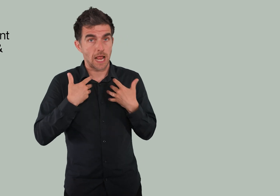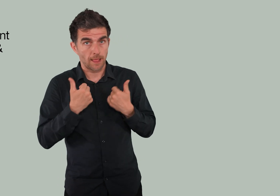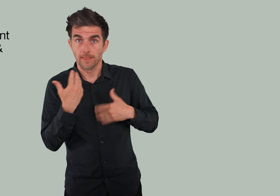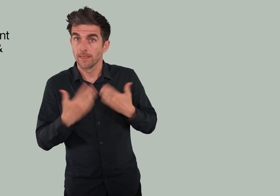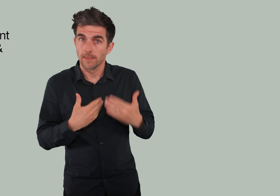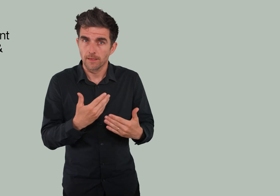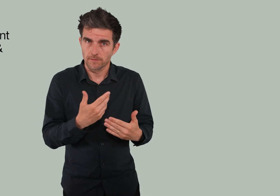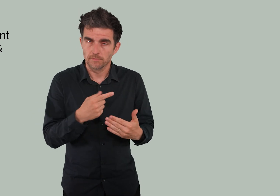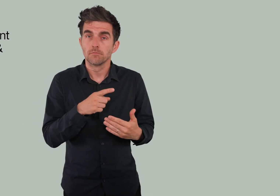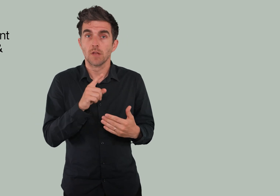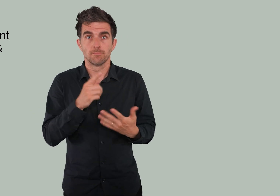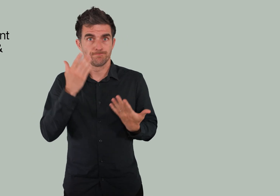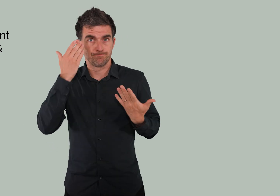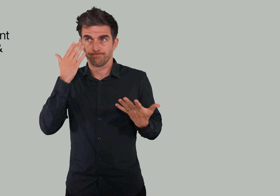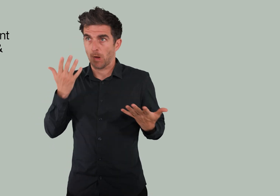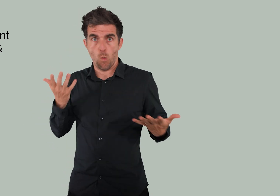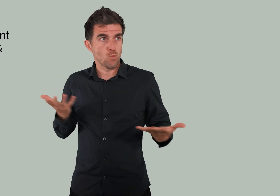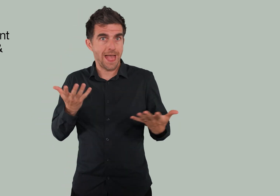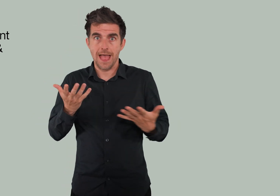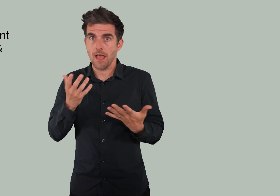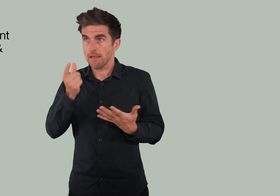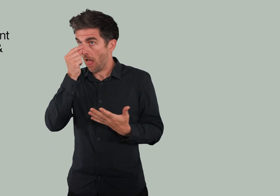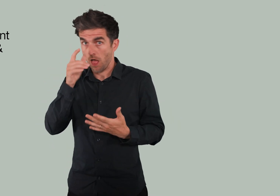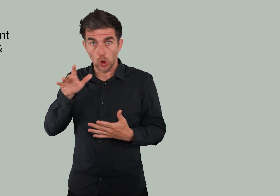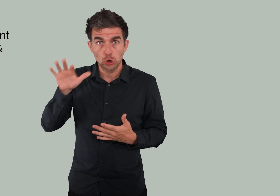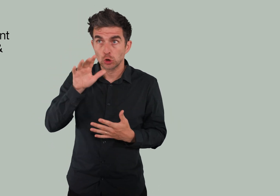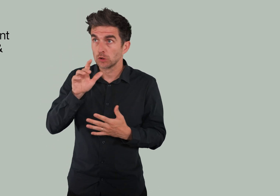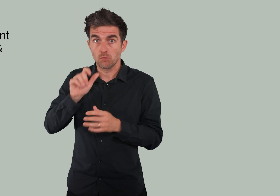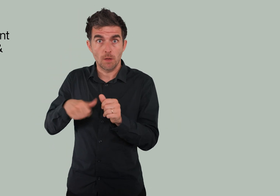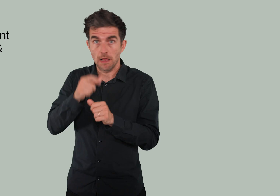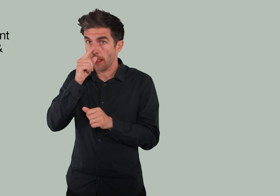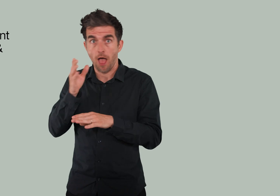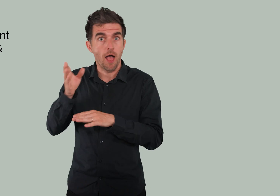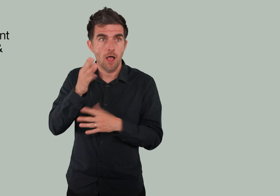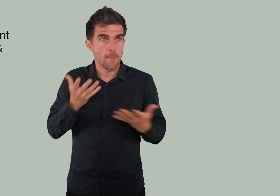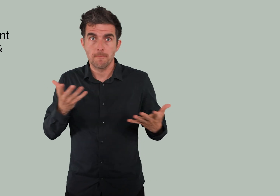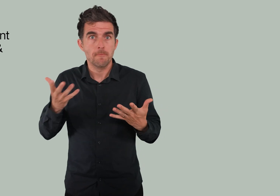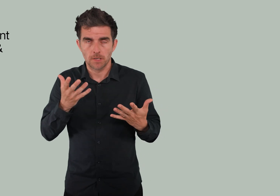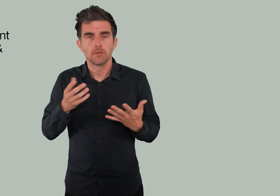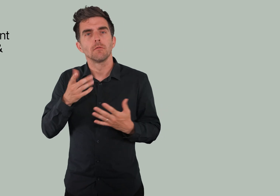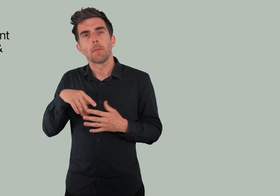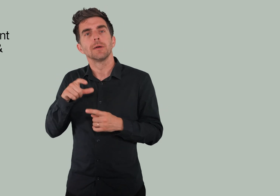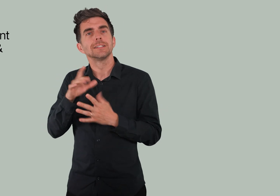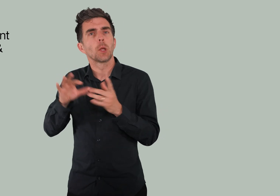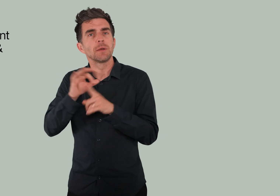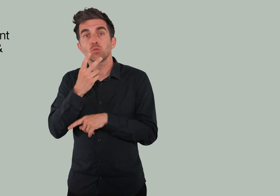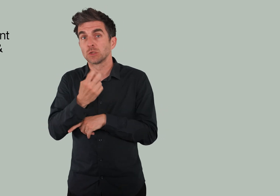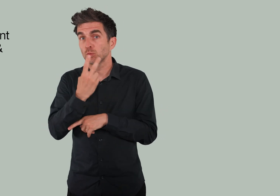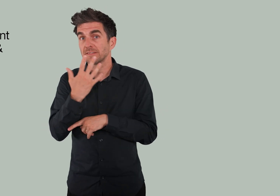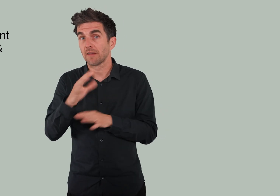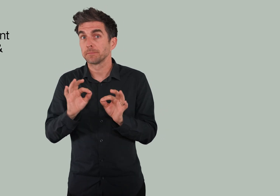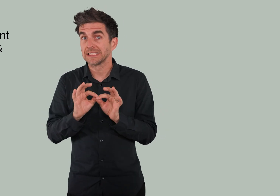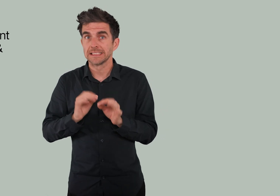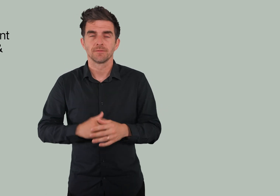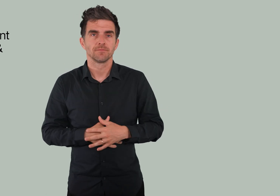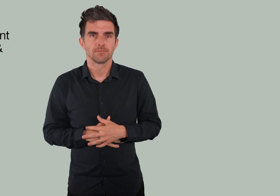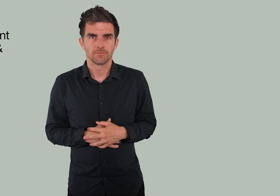health conditions, and they may not know where to access this support (DWP, 2025b).